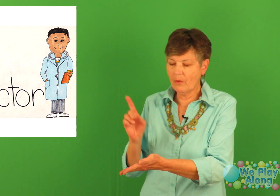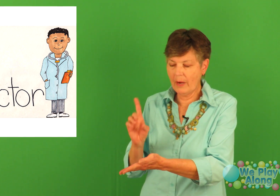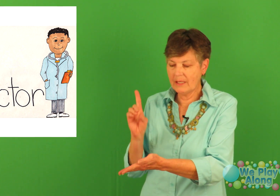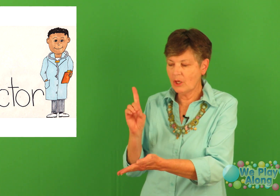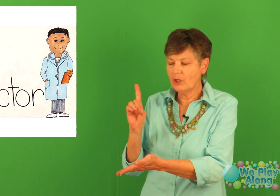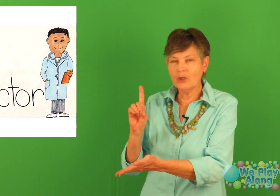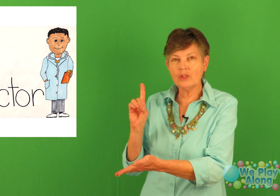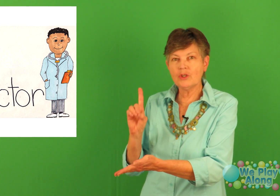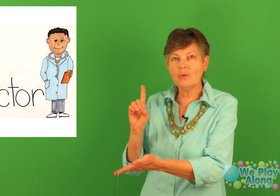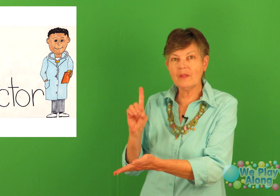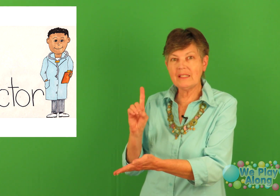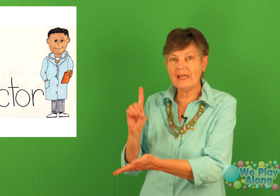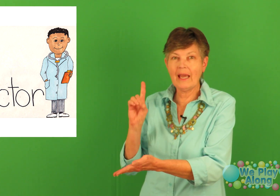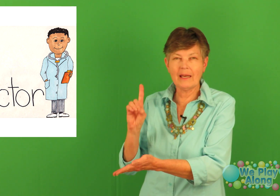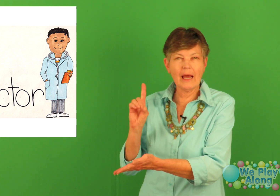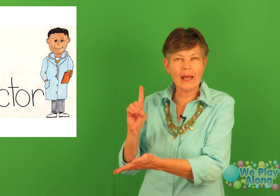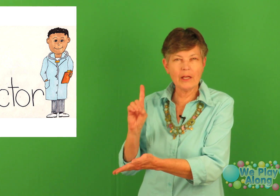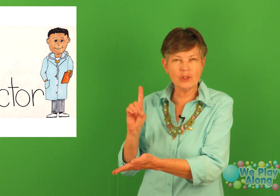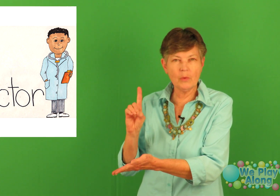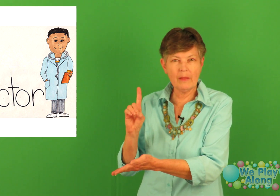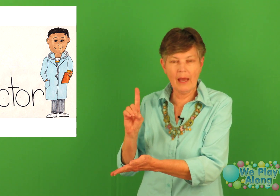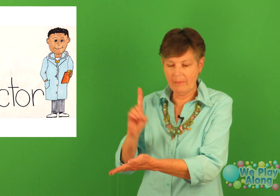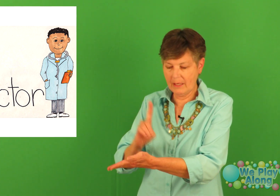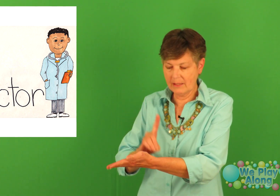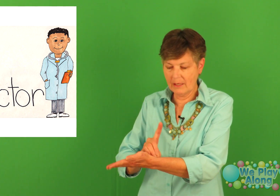different ways you could do it with a D hand and I like doing that because it